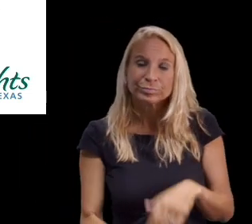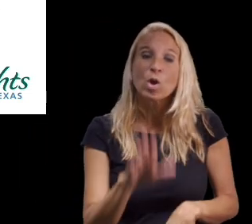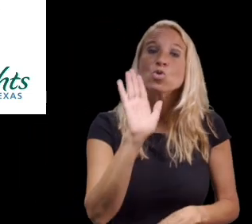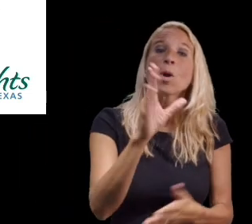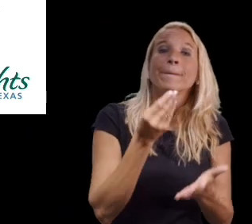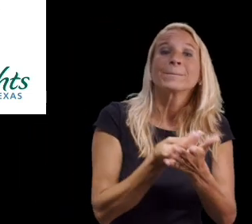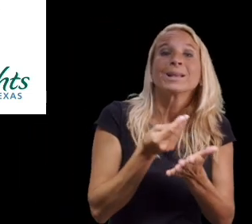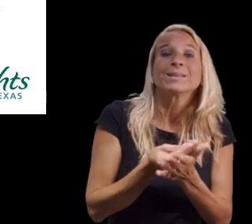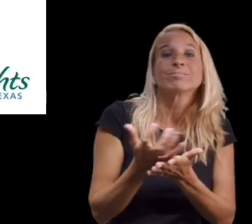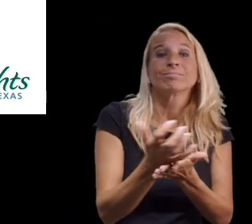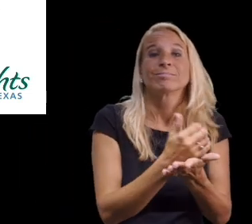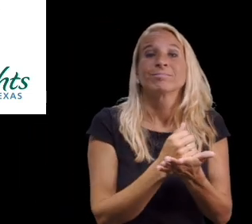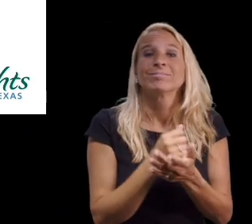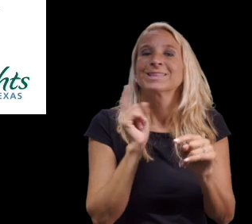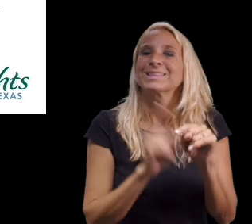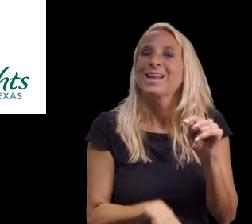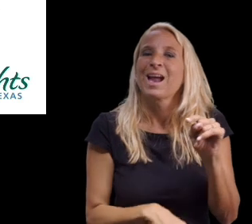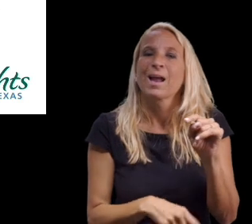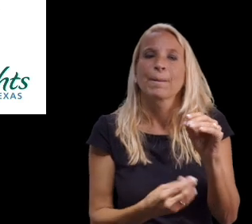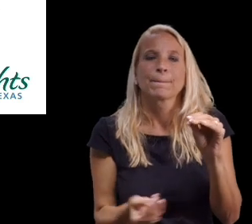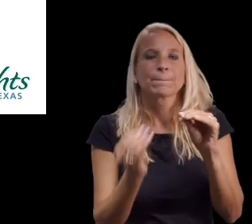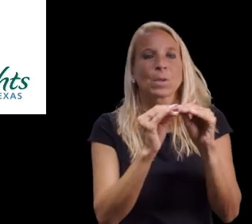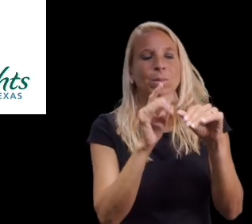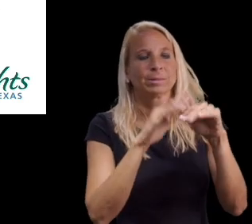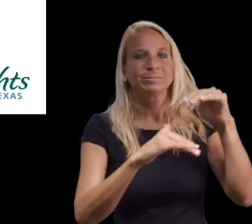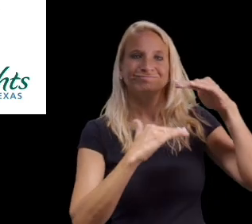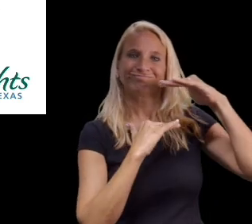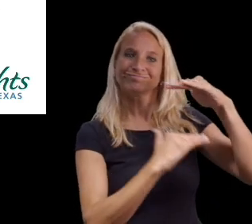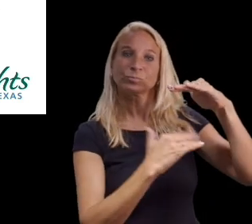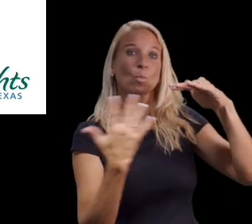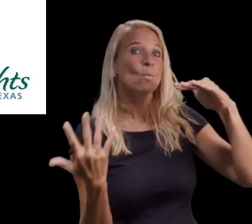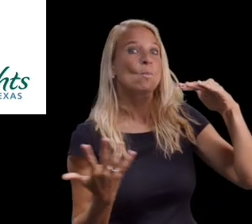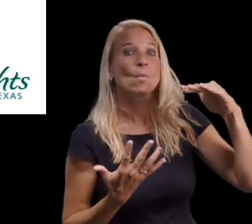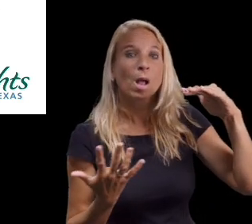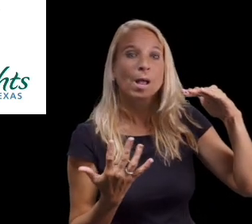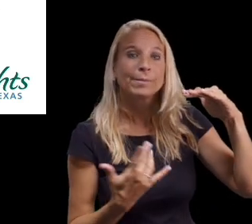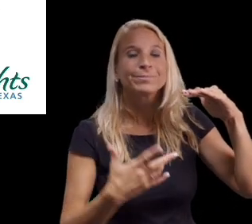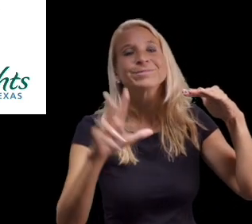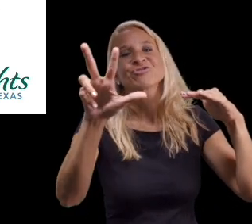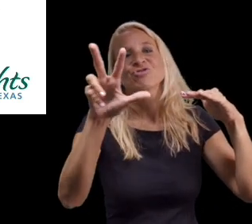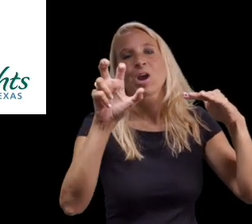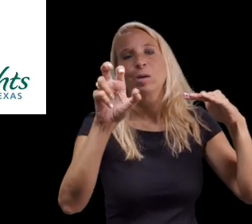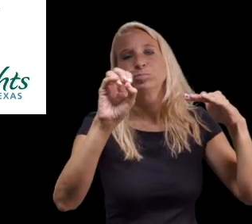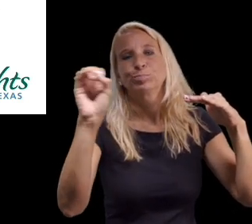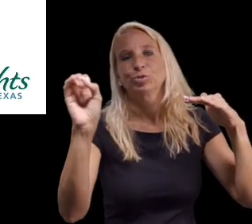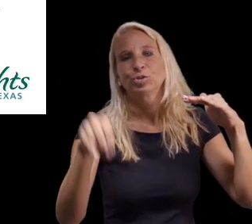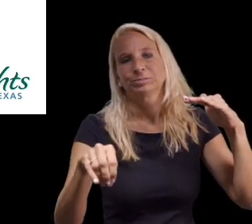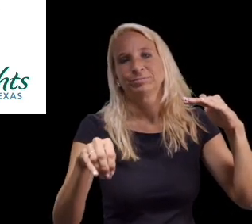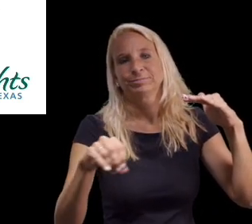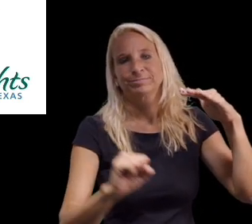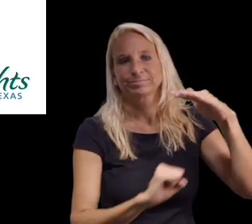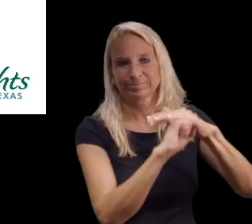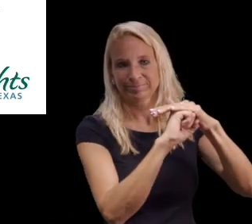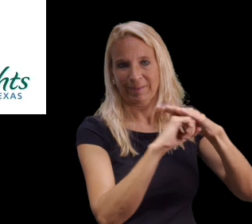The income and assets may not be more than the specified limits, which is 300% of the max